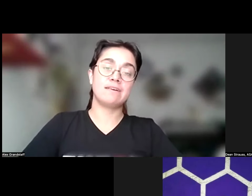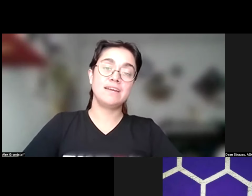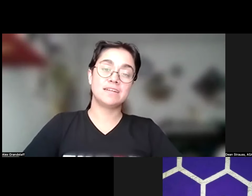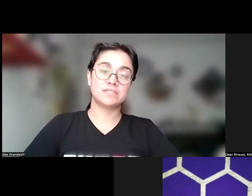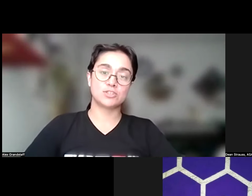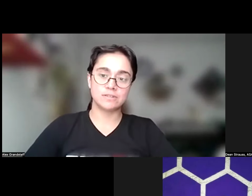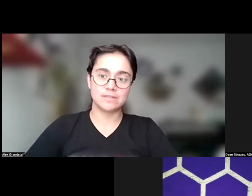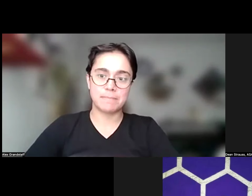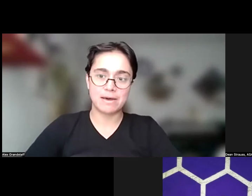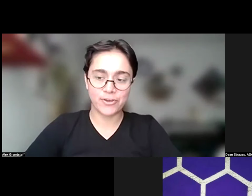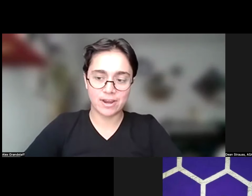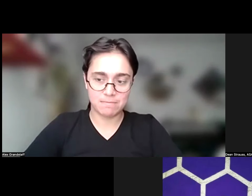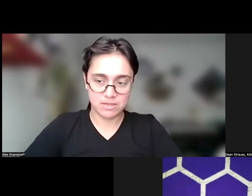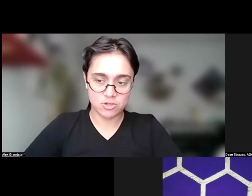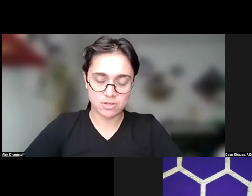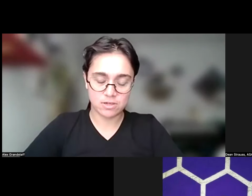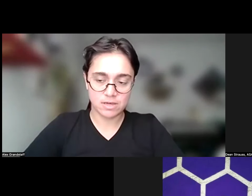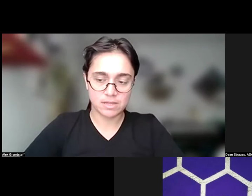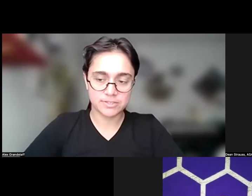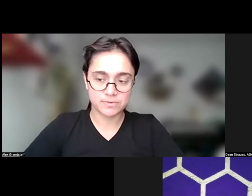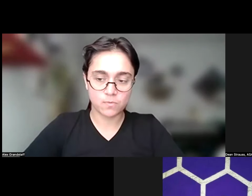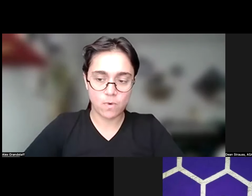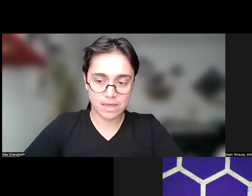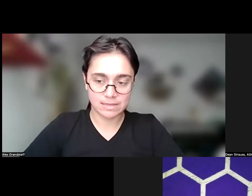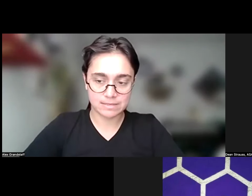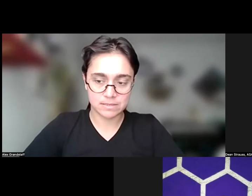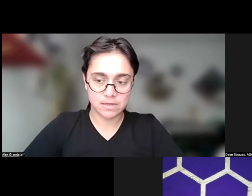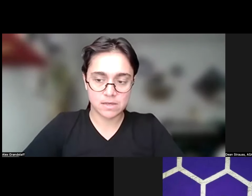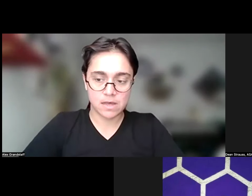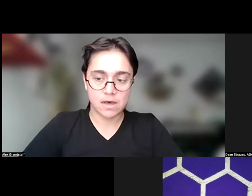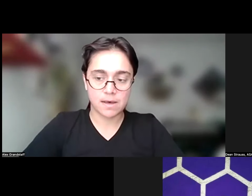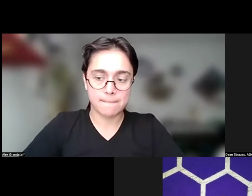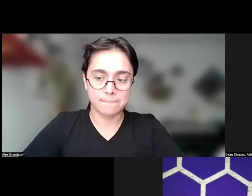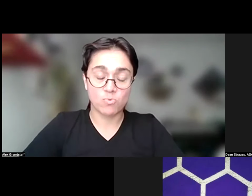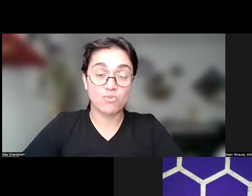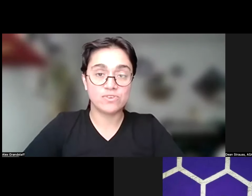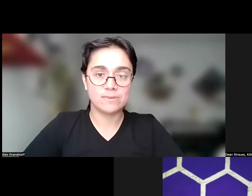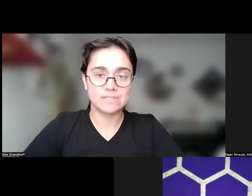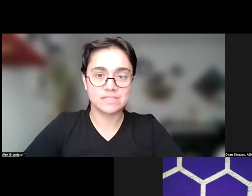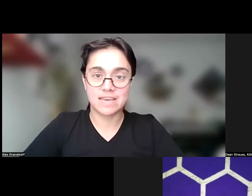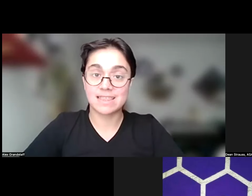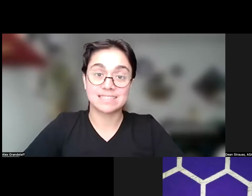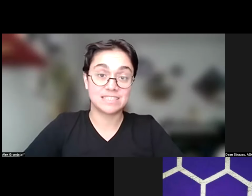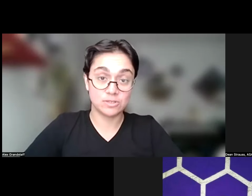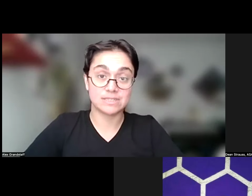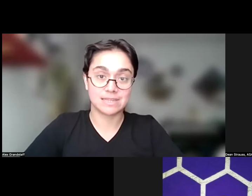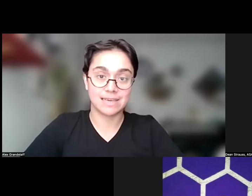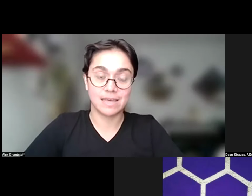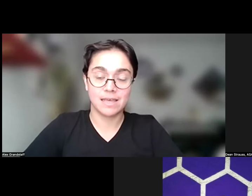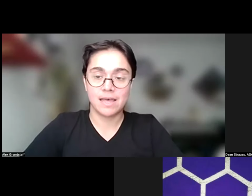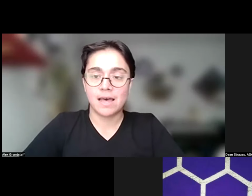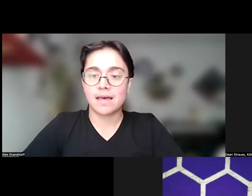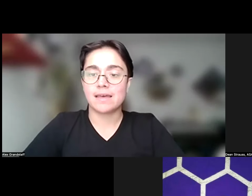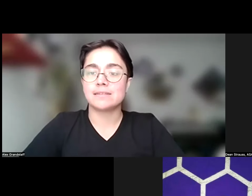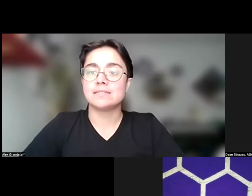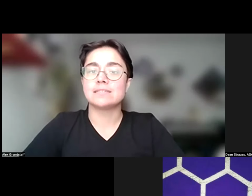. If people are very concerned about